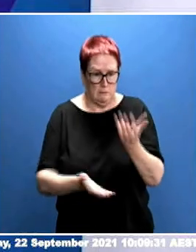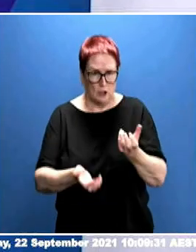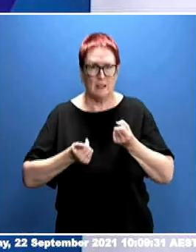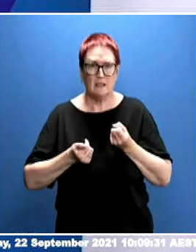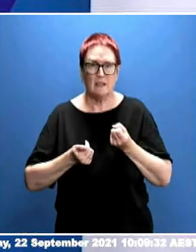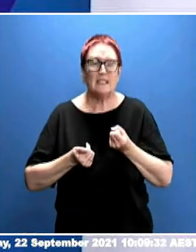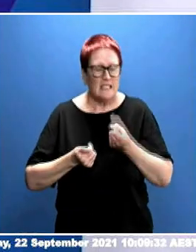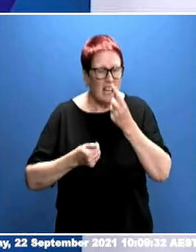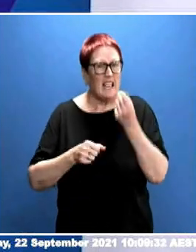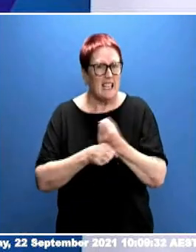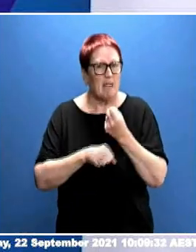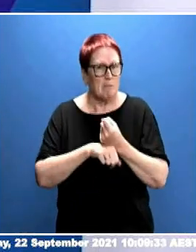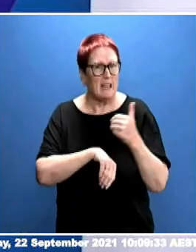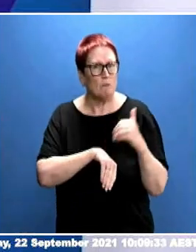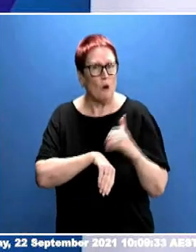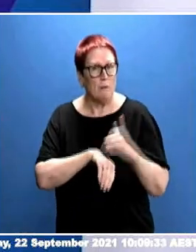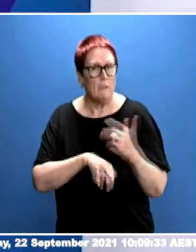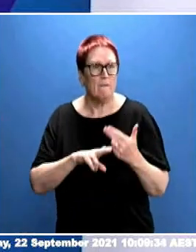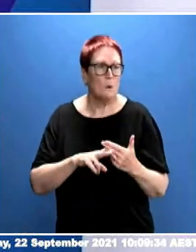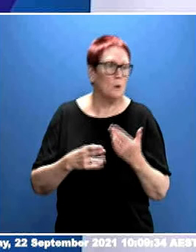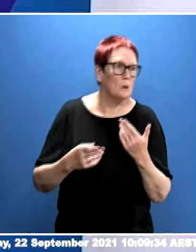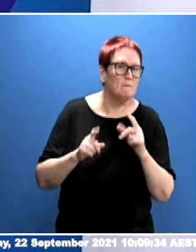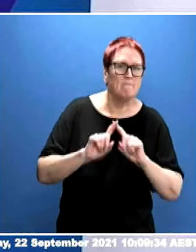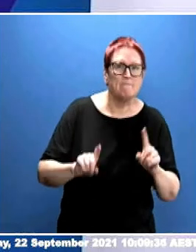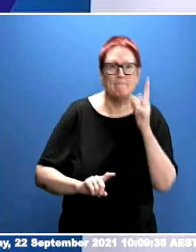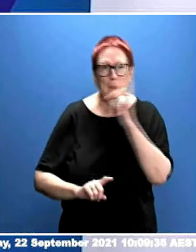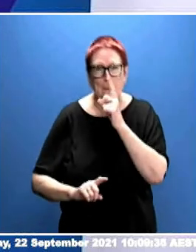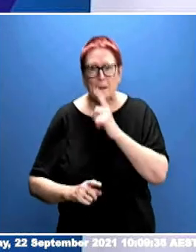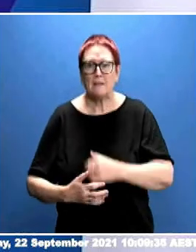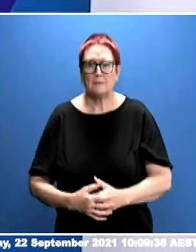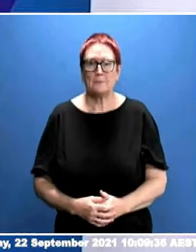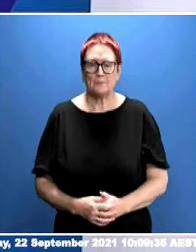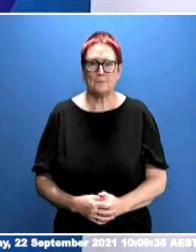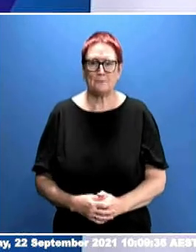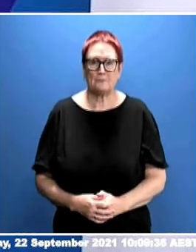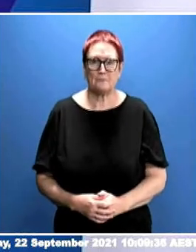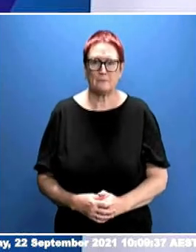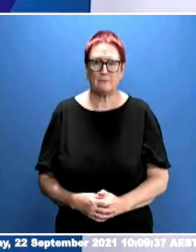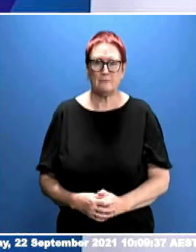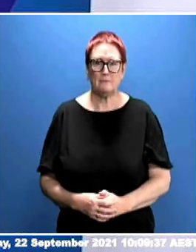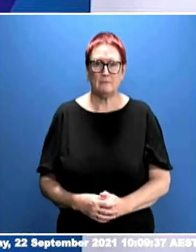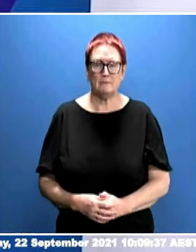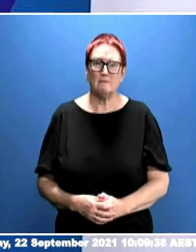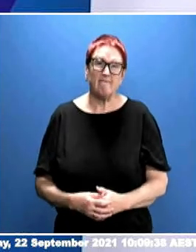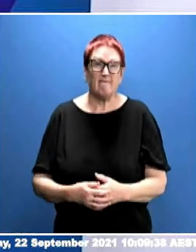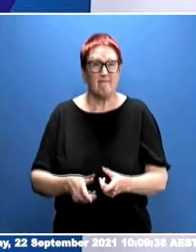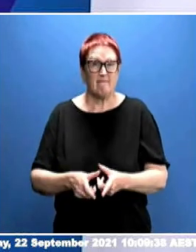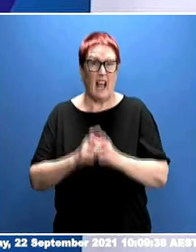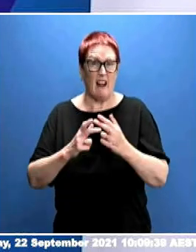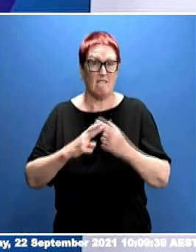create a difficulty for parties who have been given leave to appear and indeed it does in a sense create a difficulty for Commissioners as well --